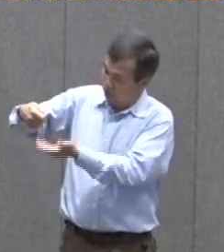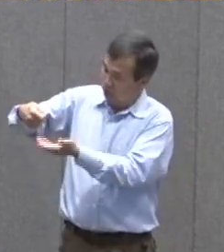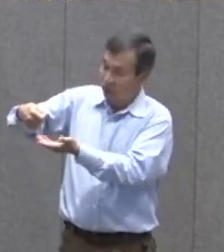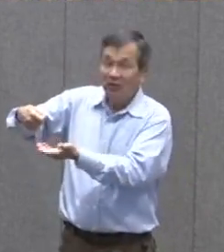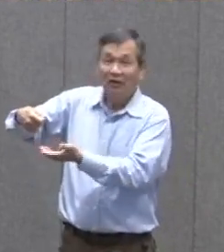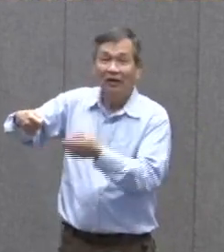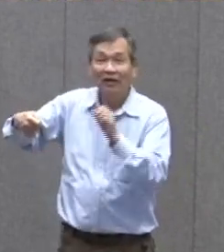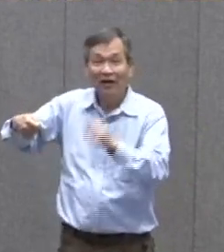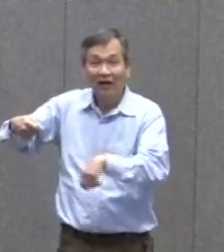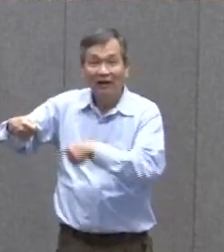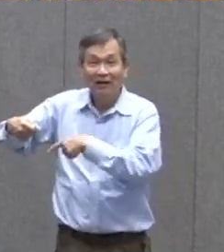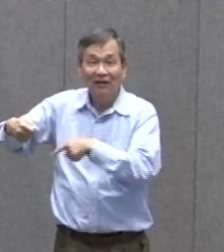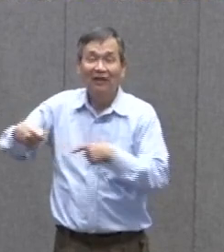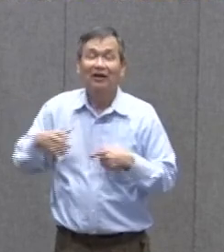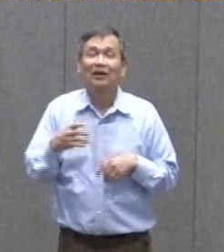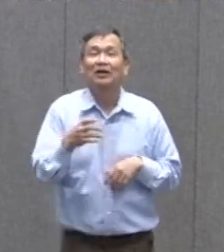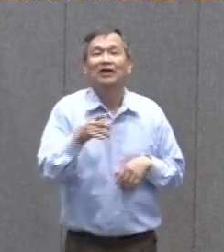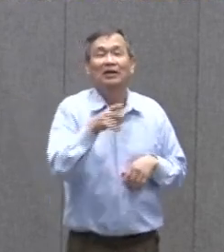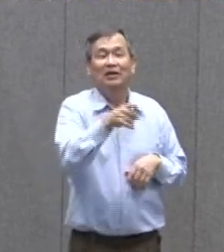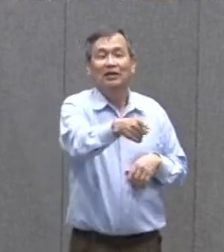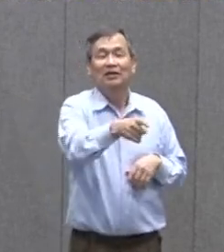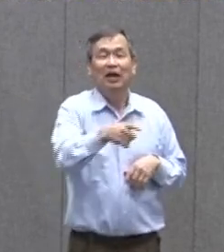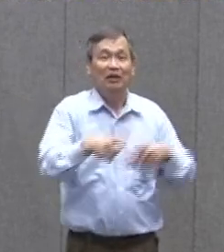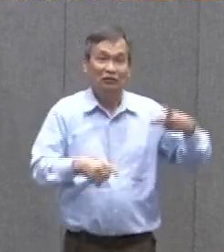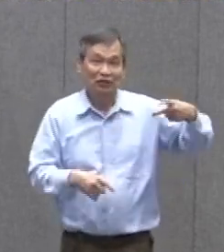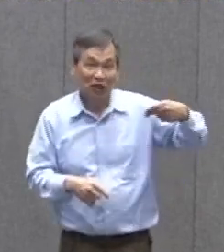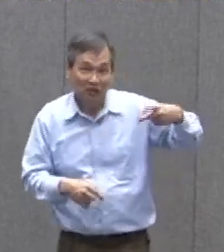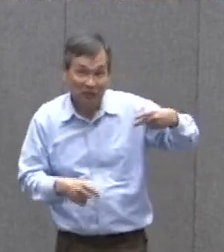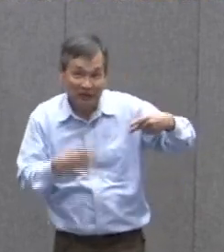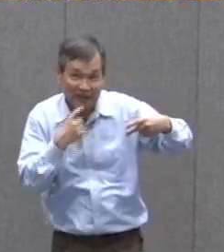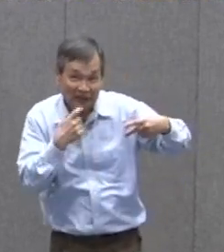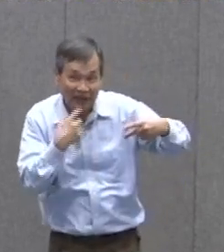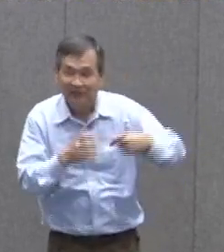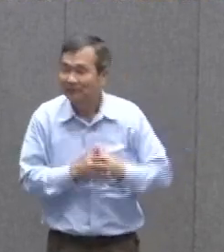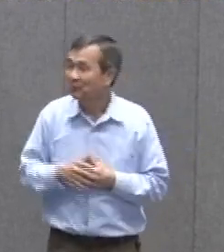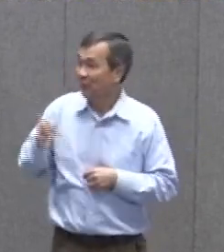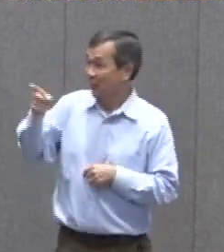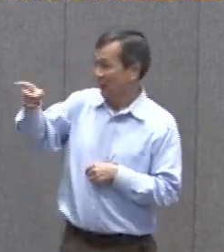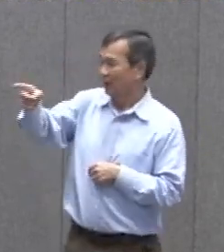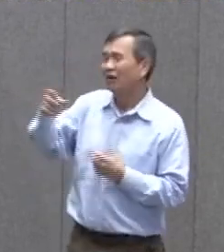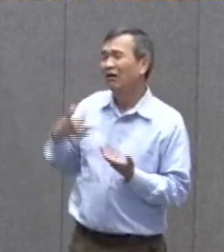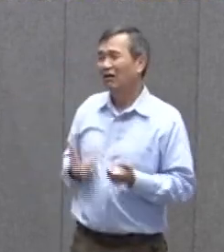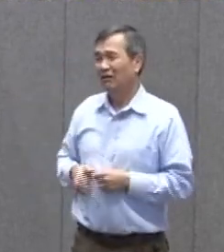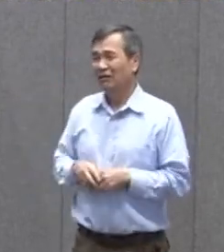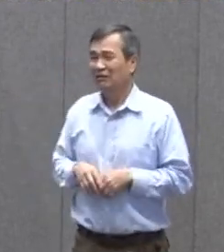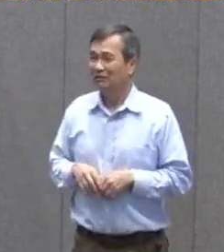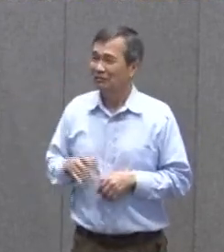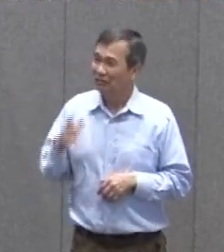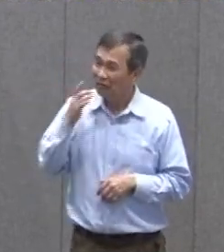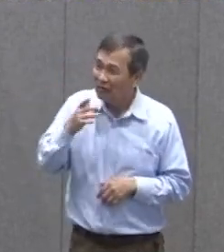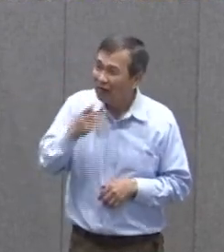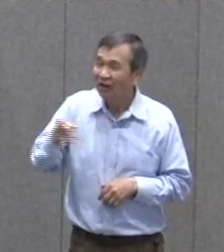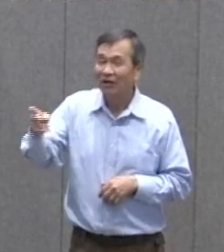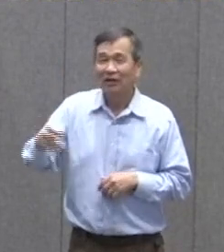"Spoon is so lucky," said Chopsticks. "He can go places all by himself.